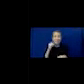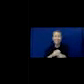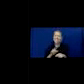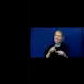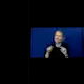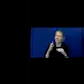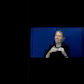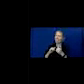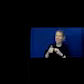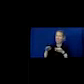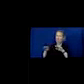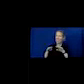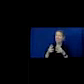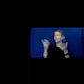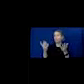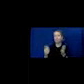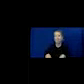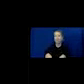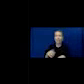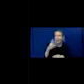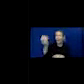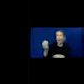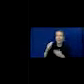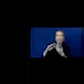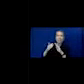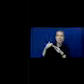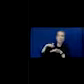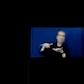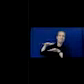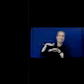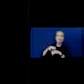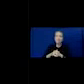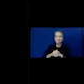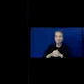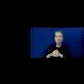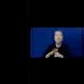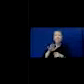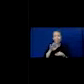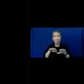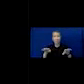act in the community, when they are at work, they are very professional.